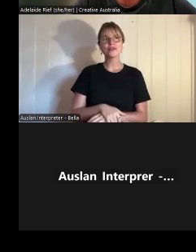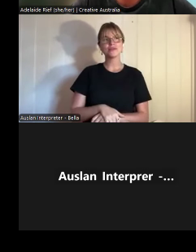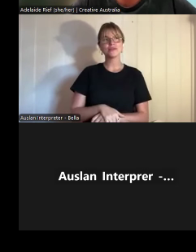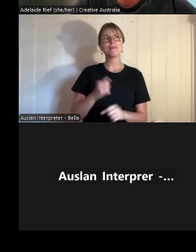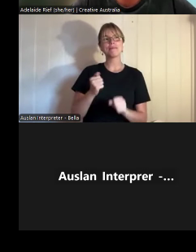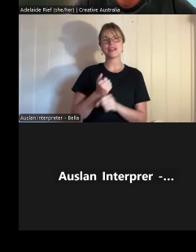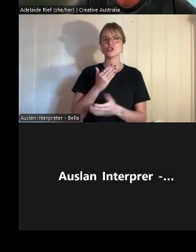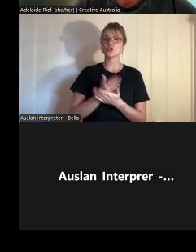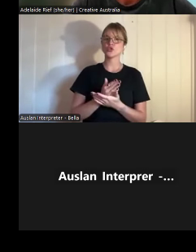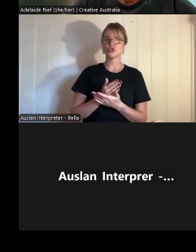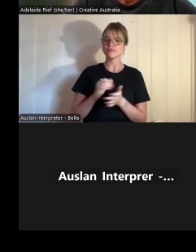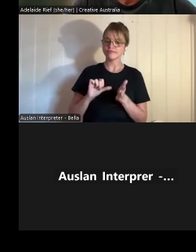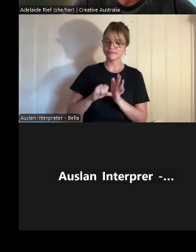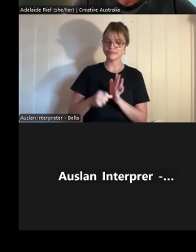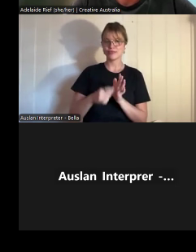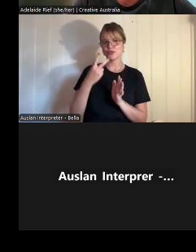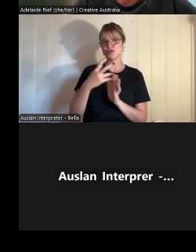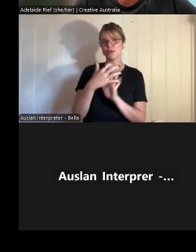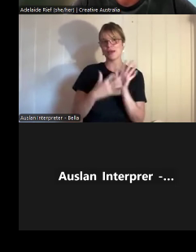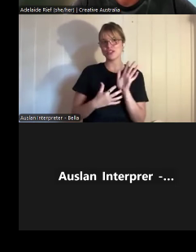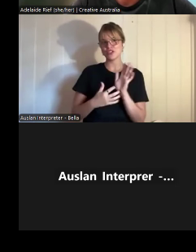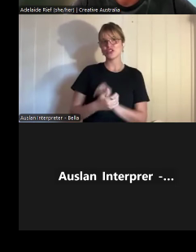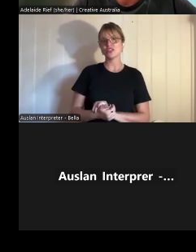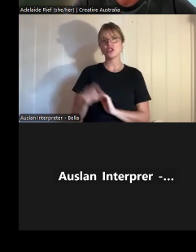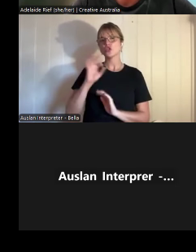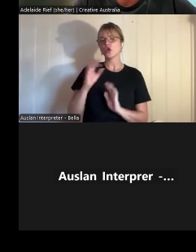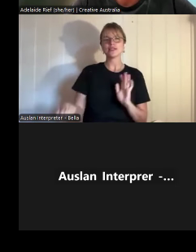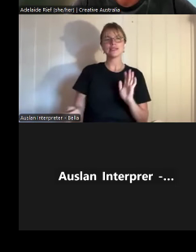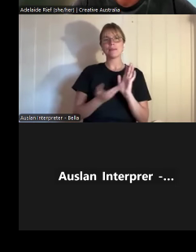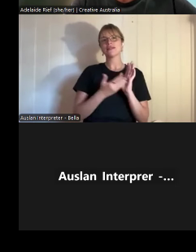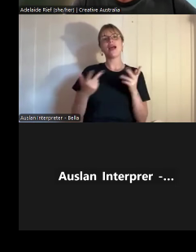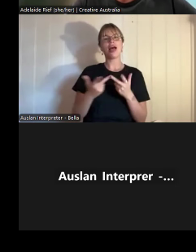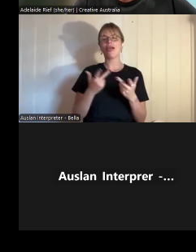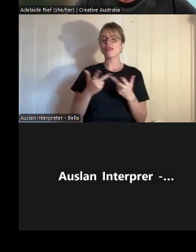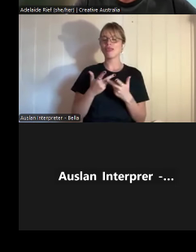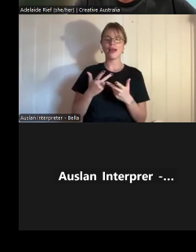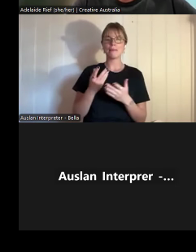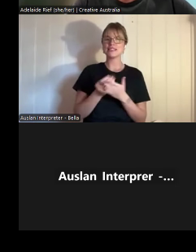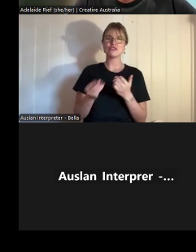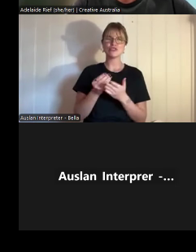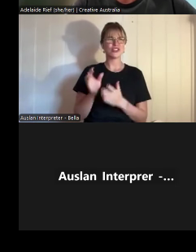two pages. Please don't submit any other support material. It's not required, so you really don't